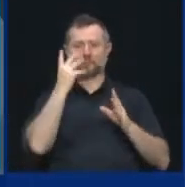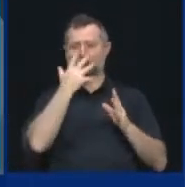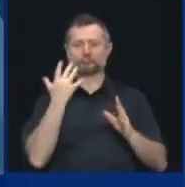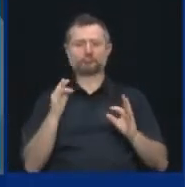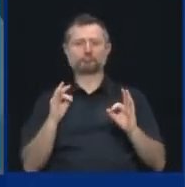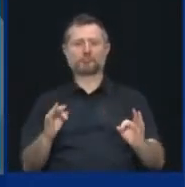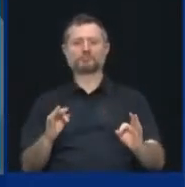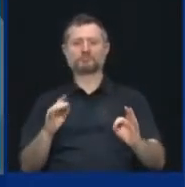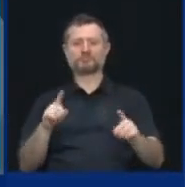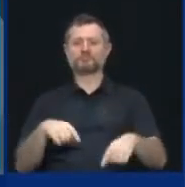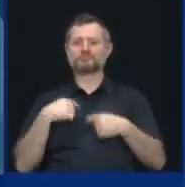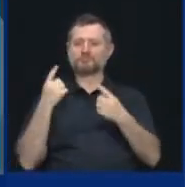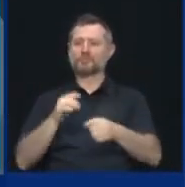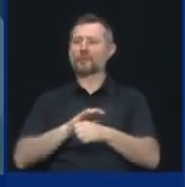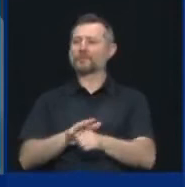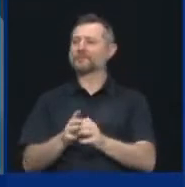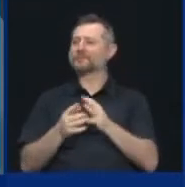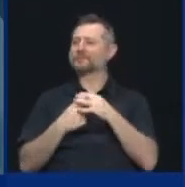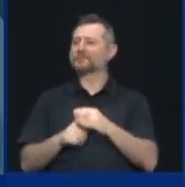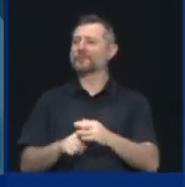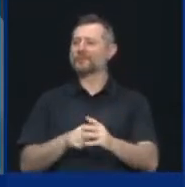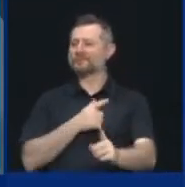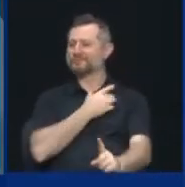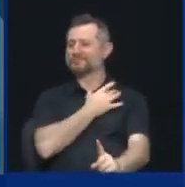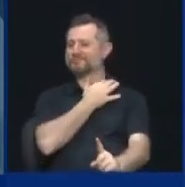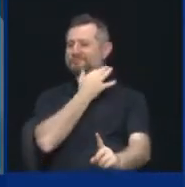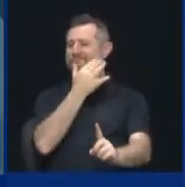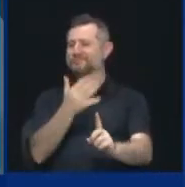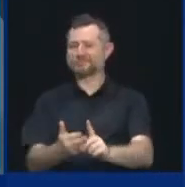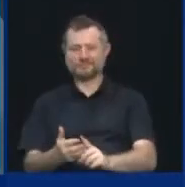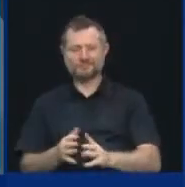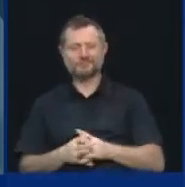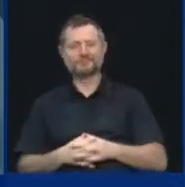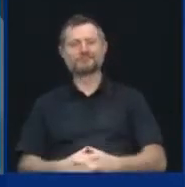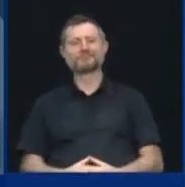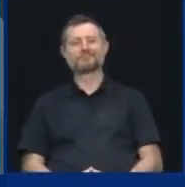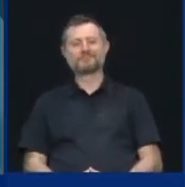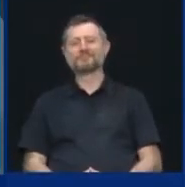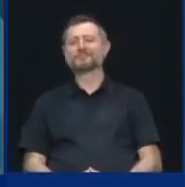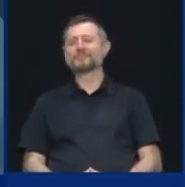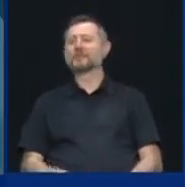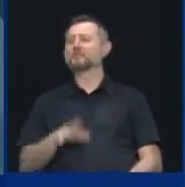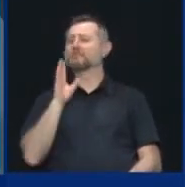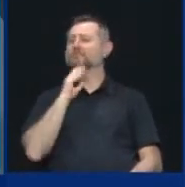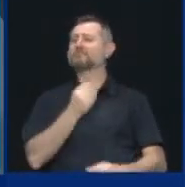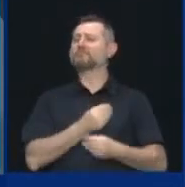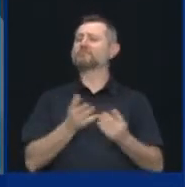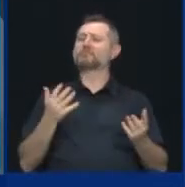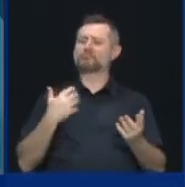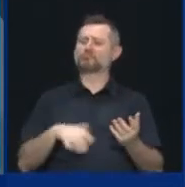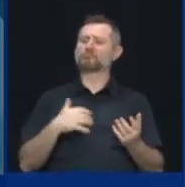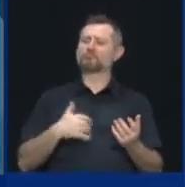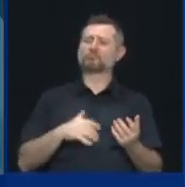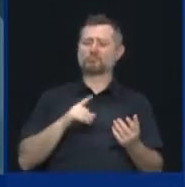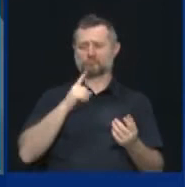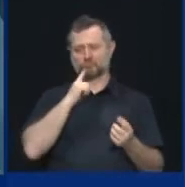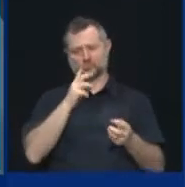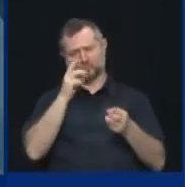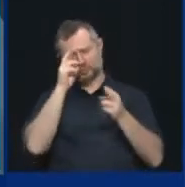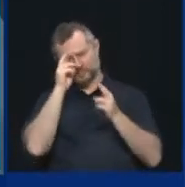BELOW 1%. WE HAVE NEVER BEEN IN A BETRTE POSITION THAN WE ARE TODAY.